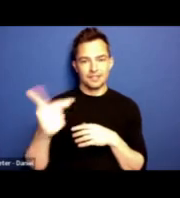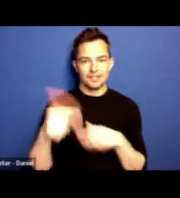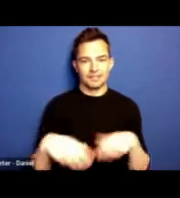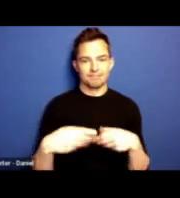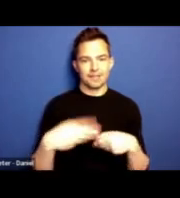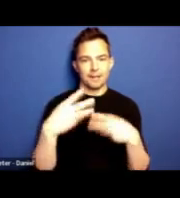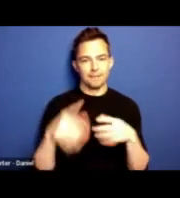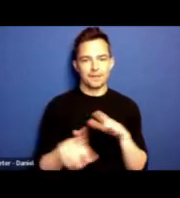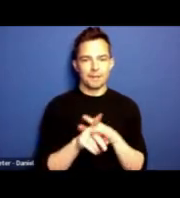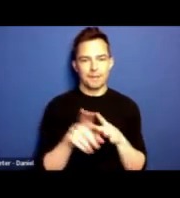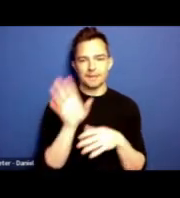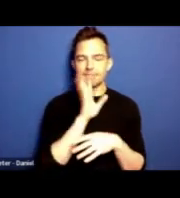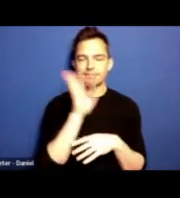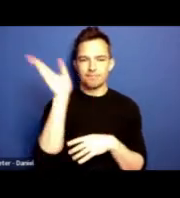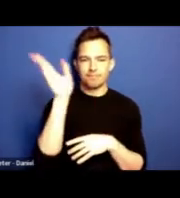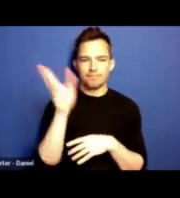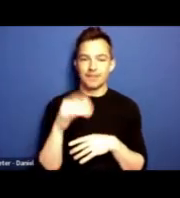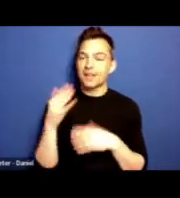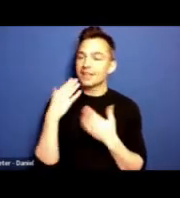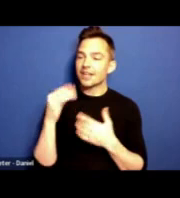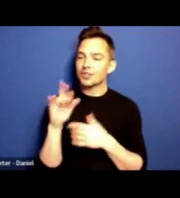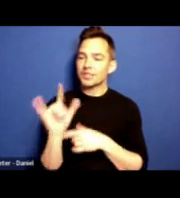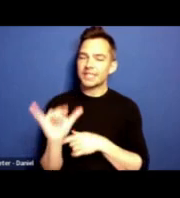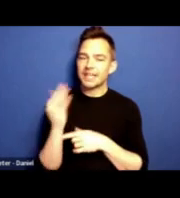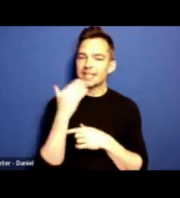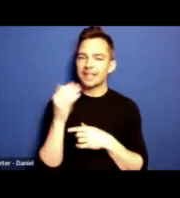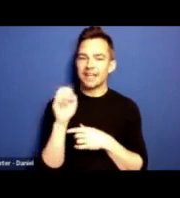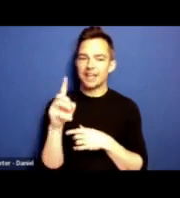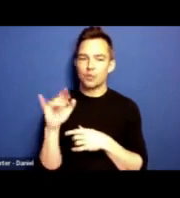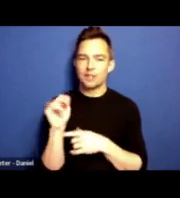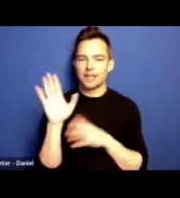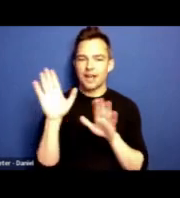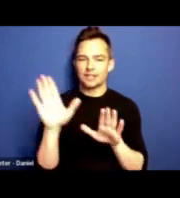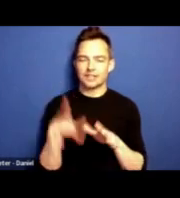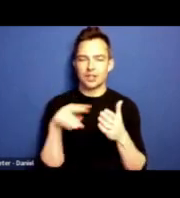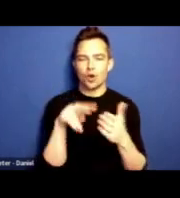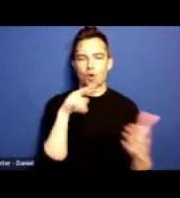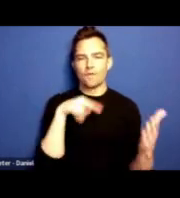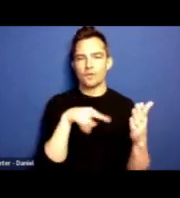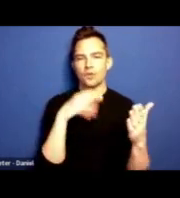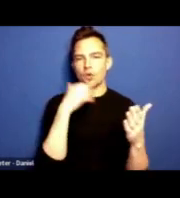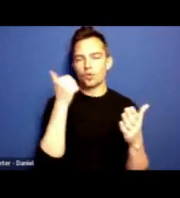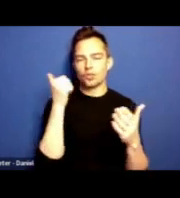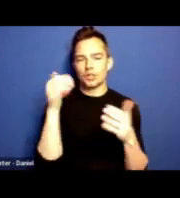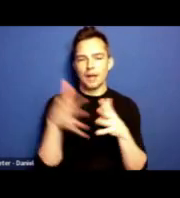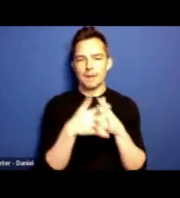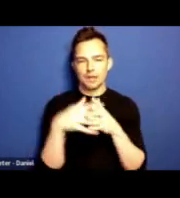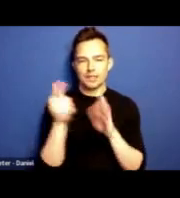John Corrigan: Thank you, Judy. And thank you, Edwin, for that excellent overview of the Older Americans Act and ACLs programs